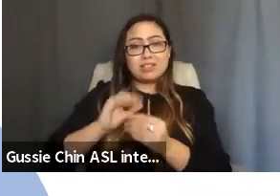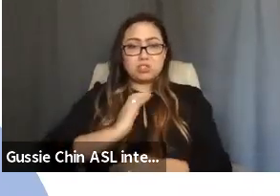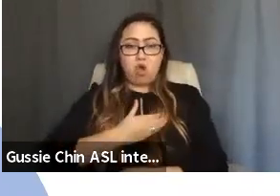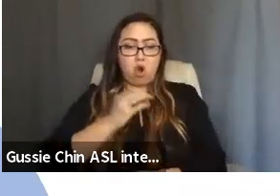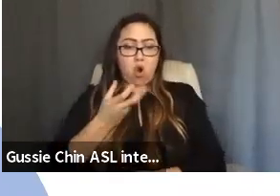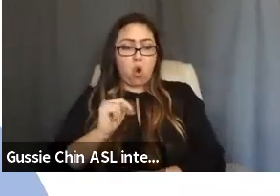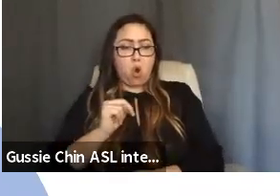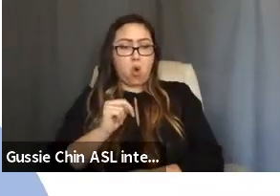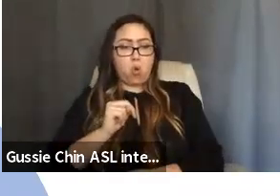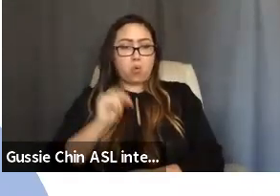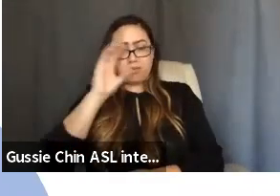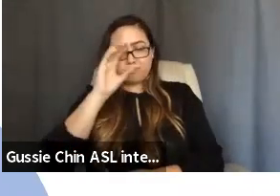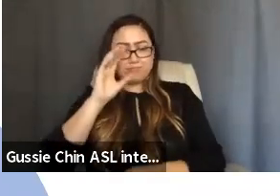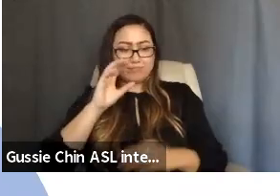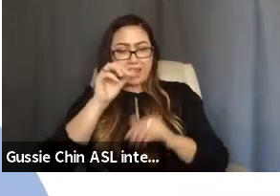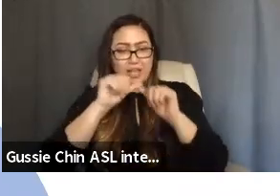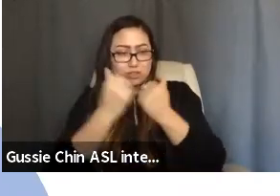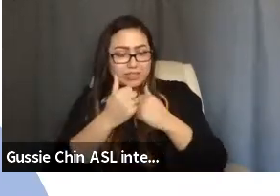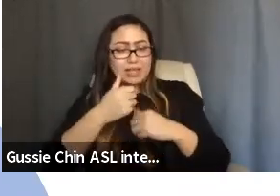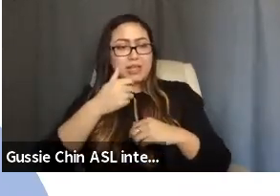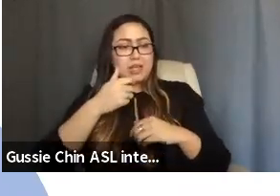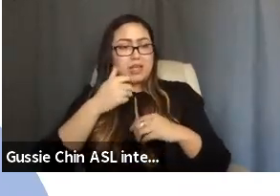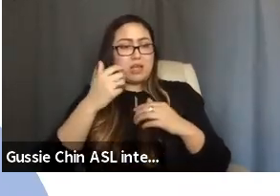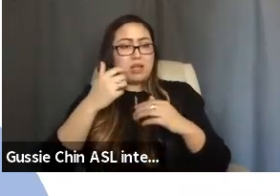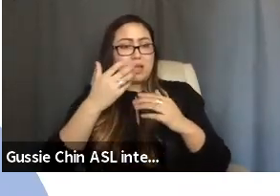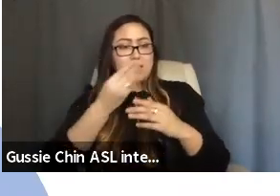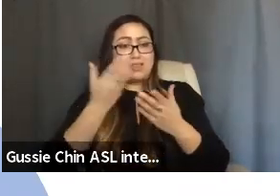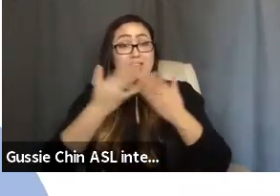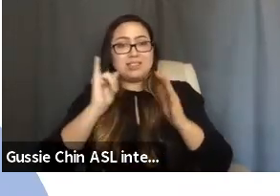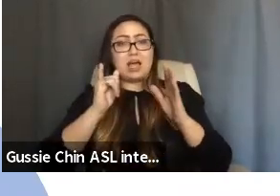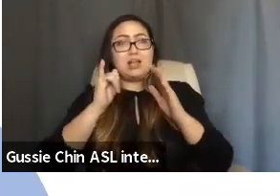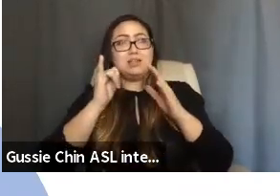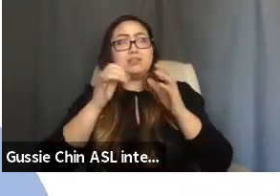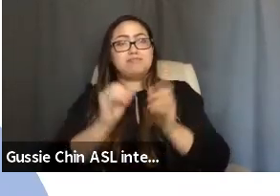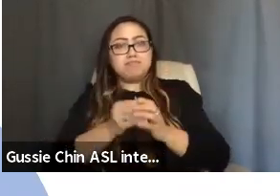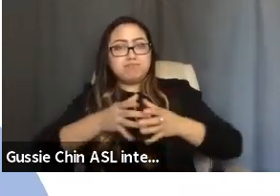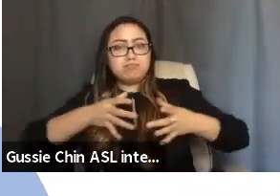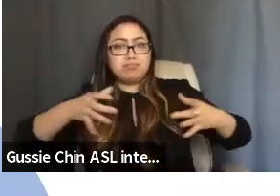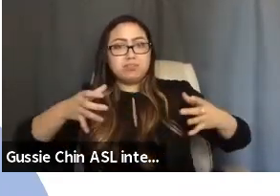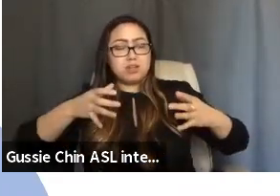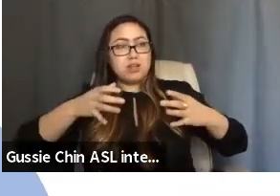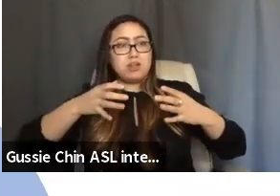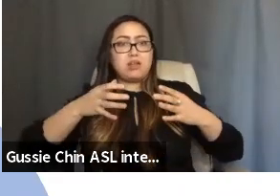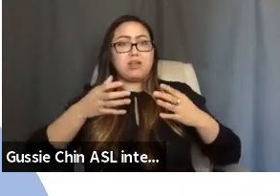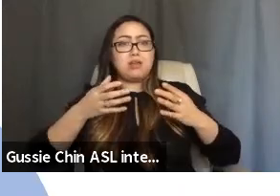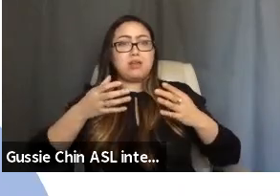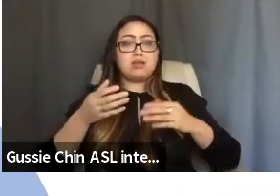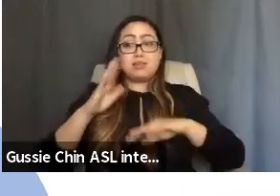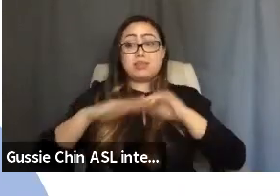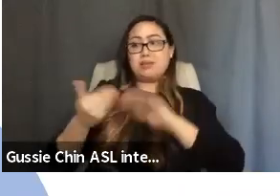things have expanded beyond where we started from. So Charlotte, I'll turn that over to you.